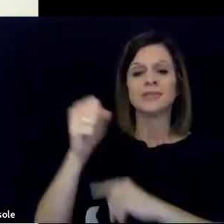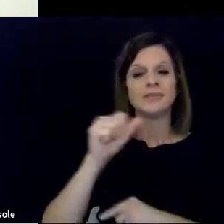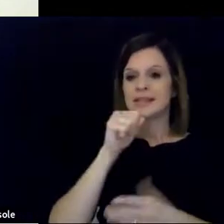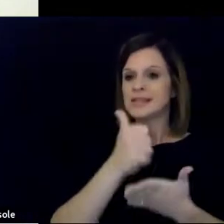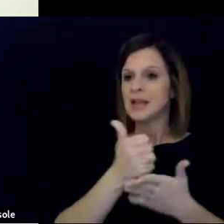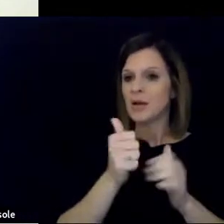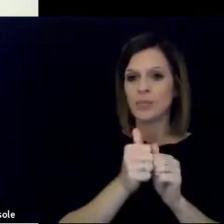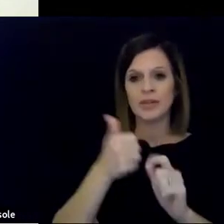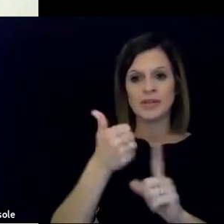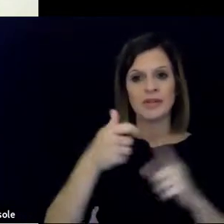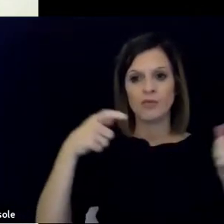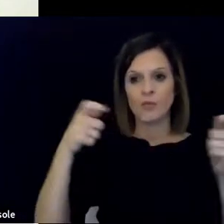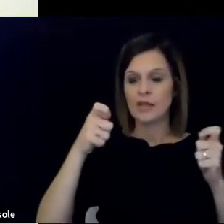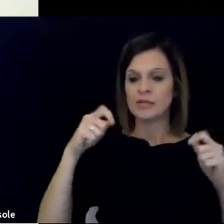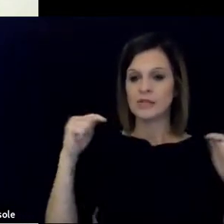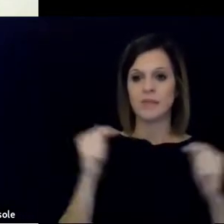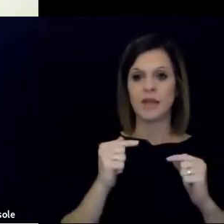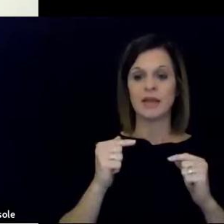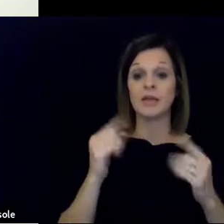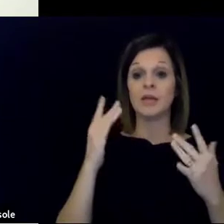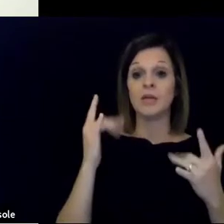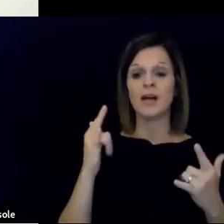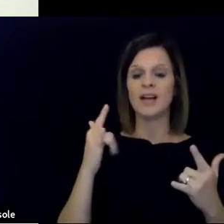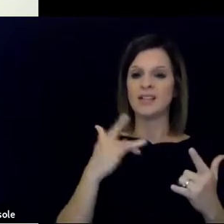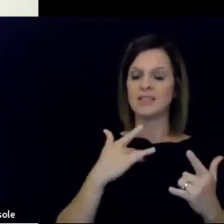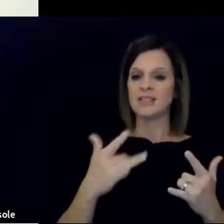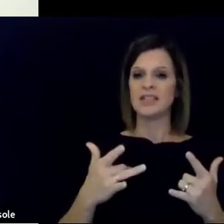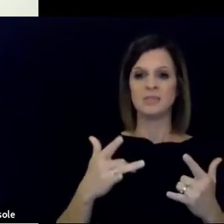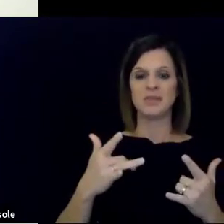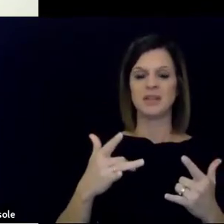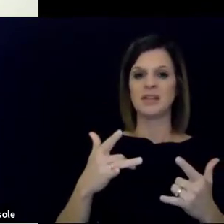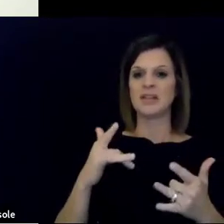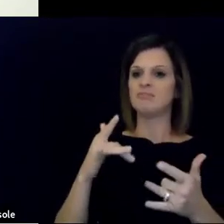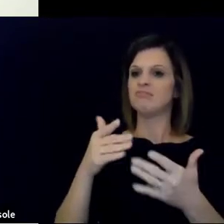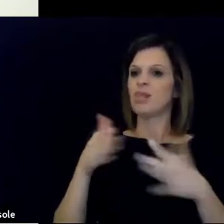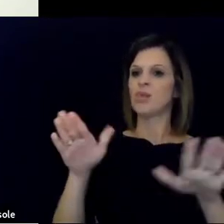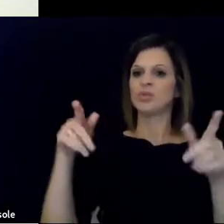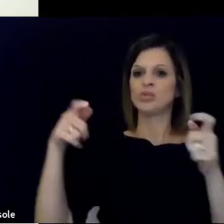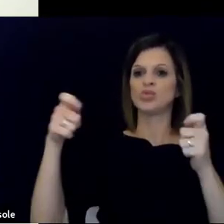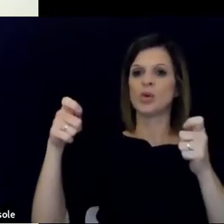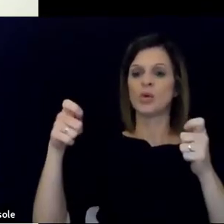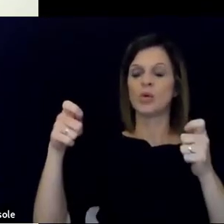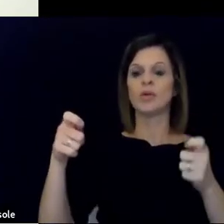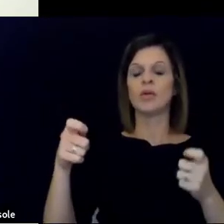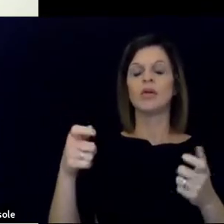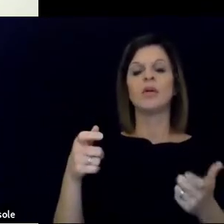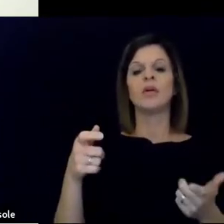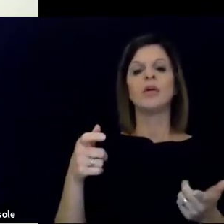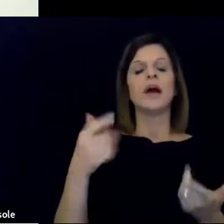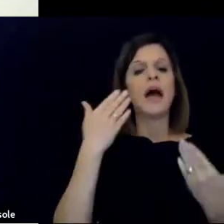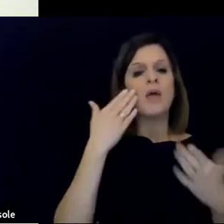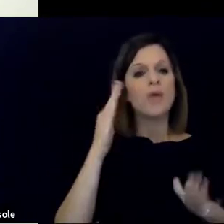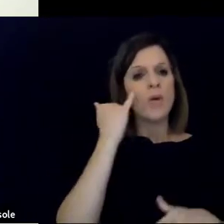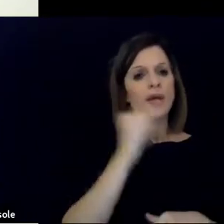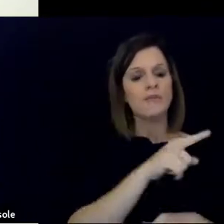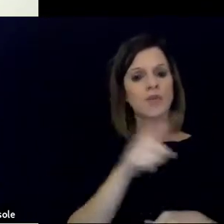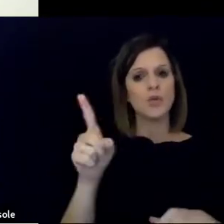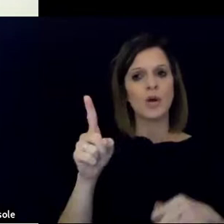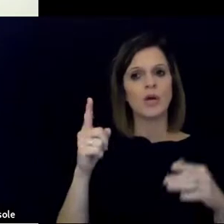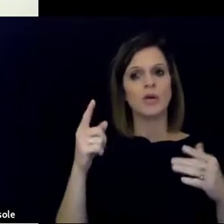because we begin to lose control. Have you ever, this might work for you. I don't know if you can still be tickled or probably if there's a time